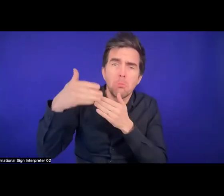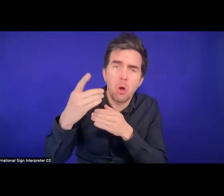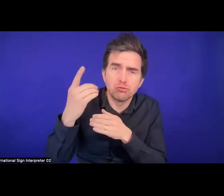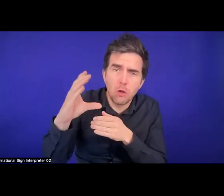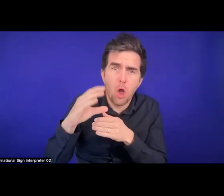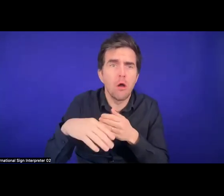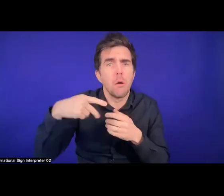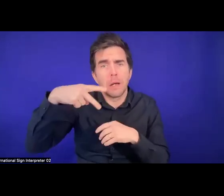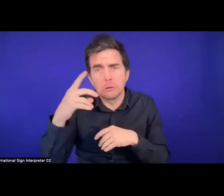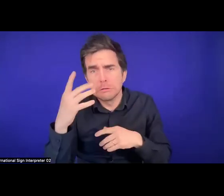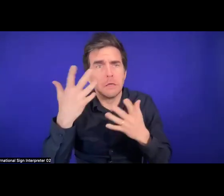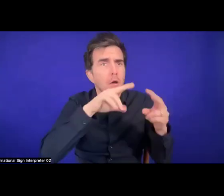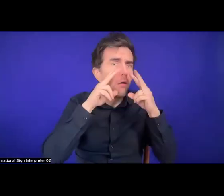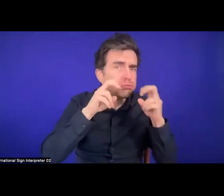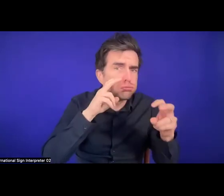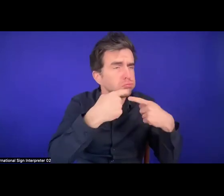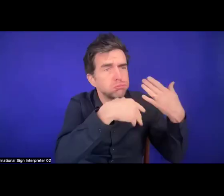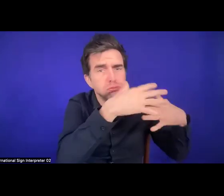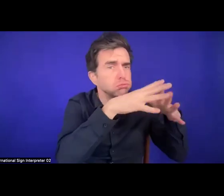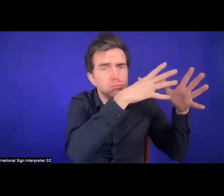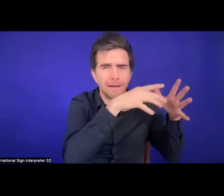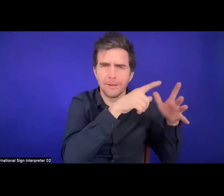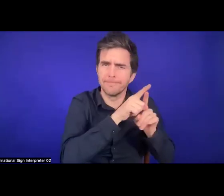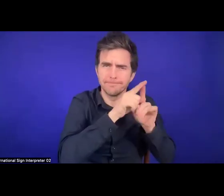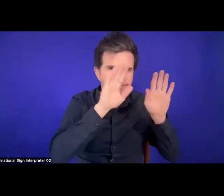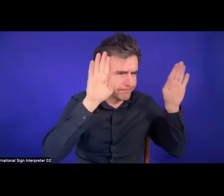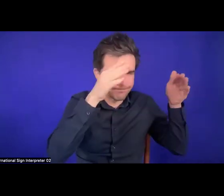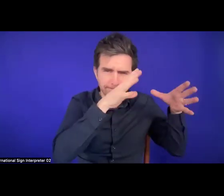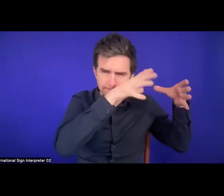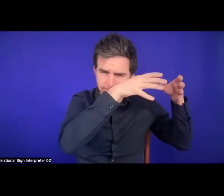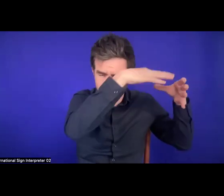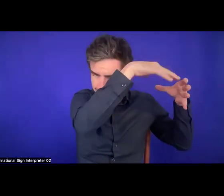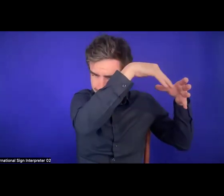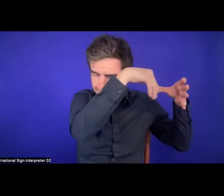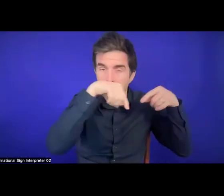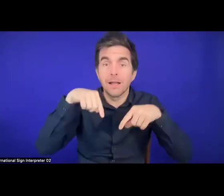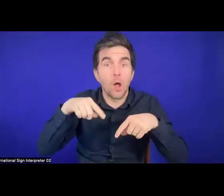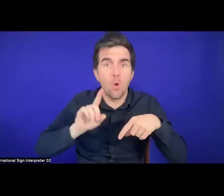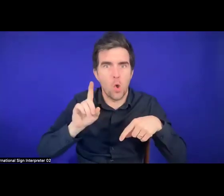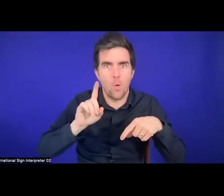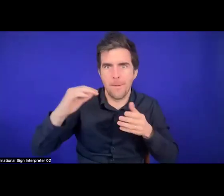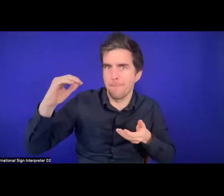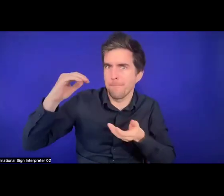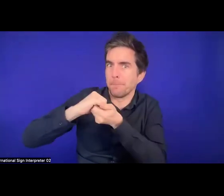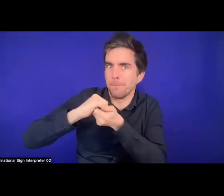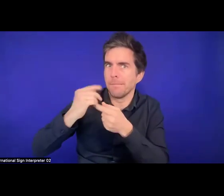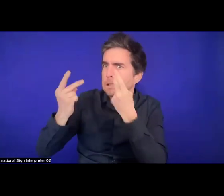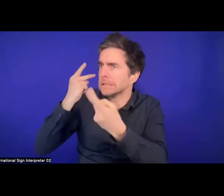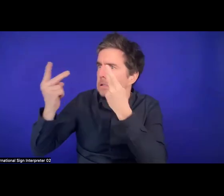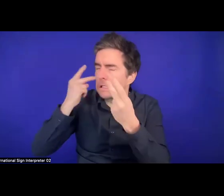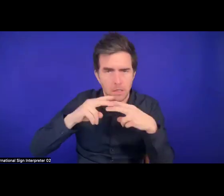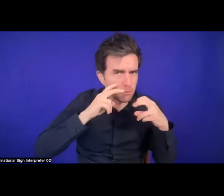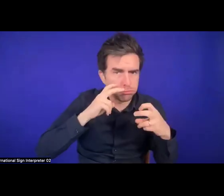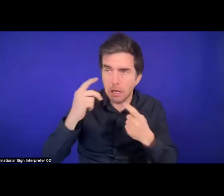opportunities. The approximate gross salary is about €50,731, and there are